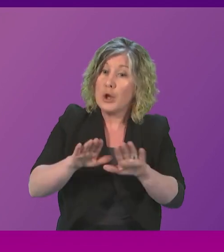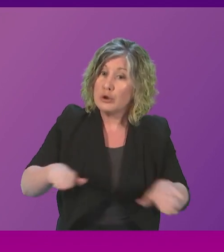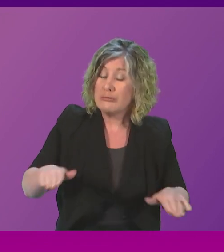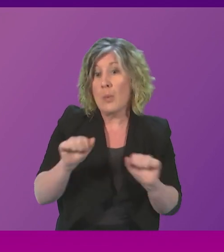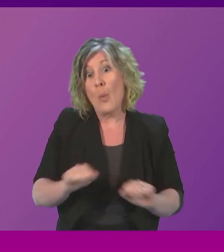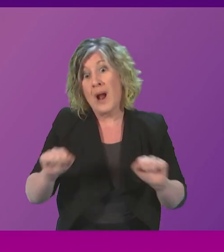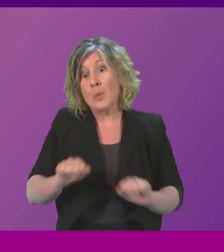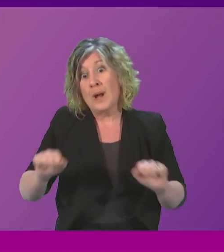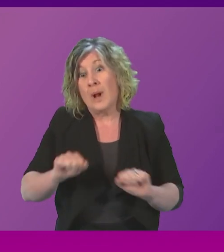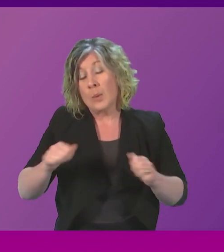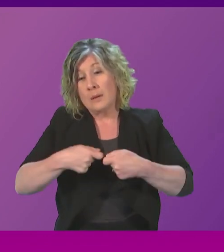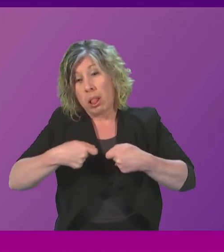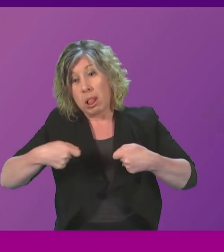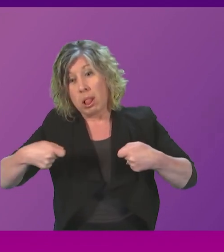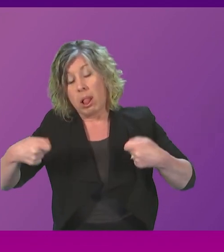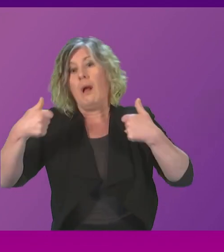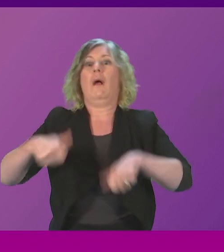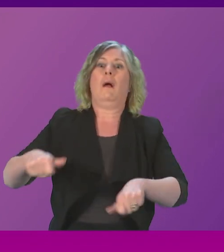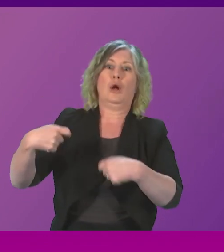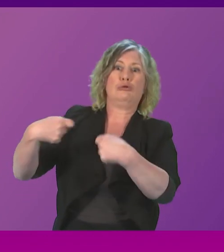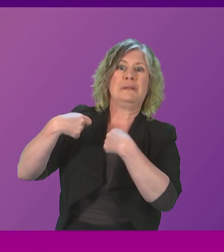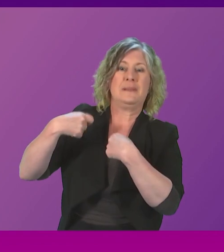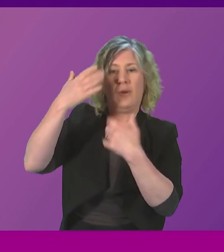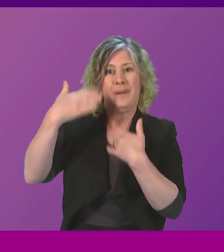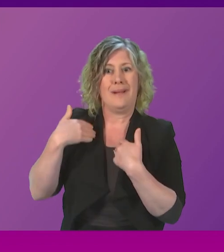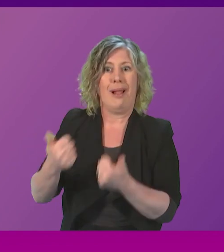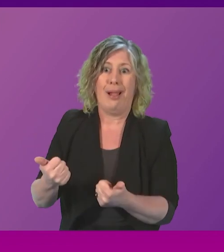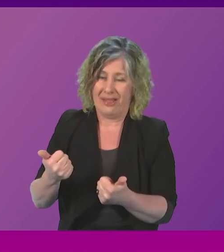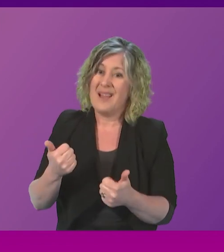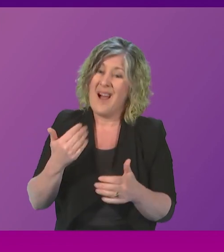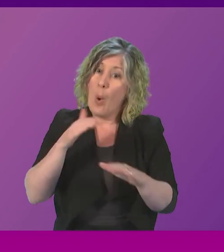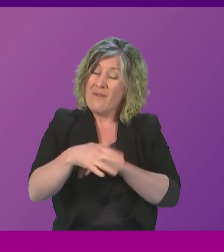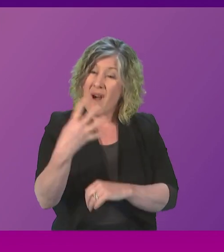Shockingly, more than 14,000 had their referral for mental health treatment rejected entirely.